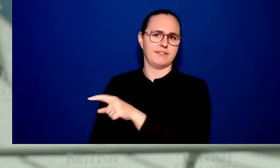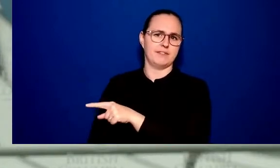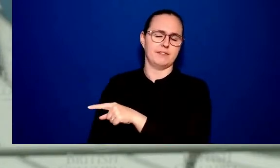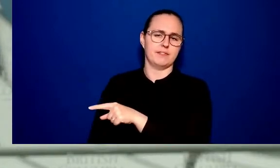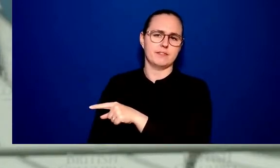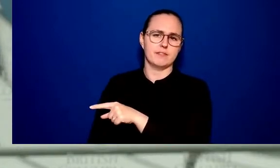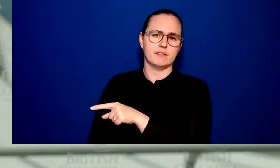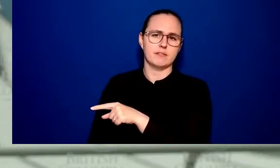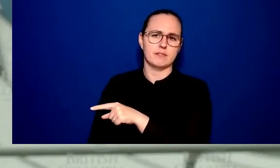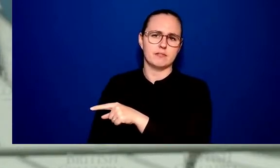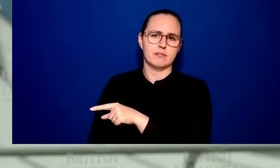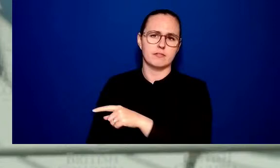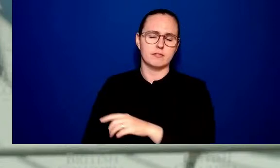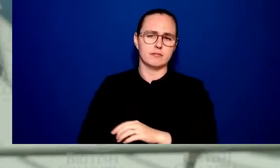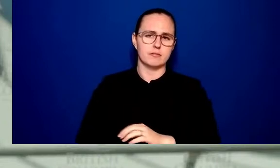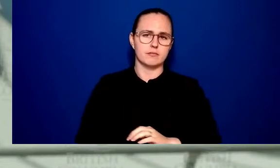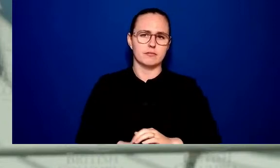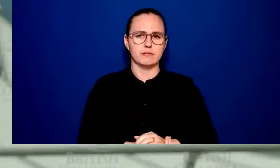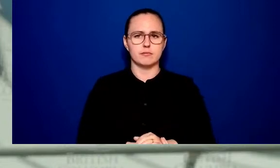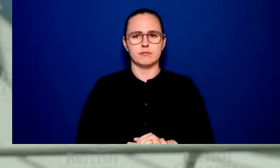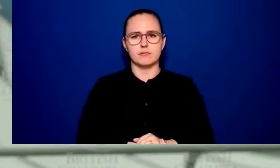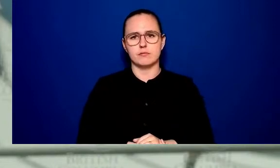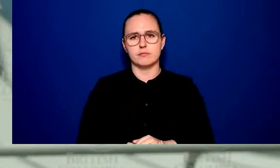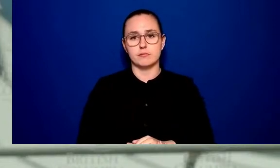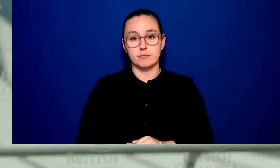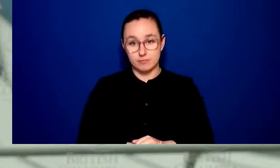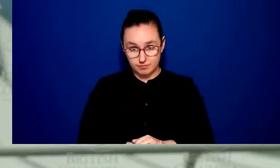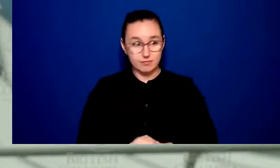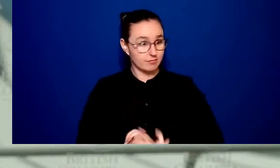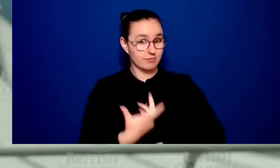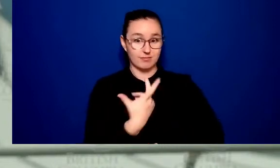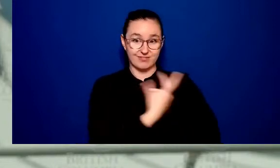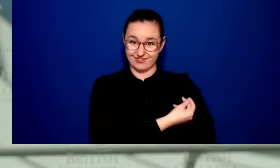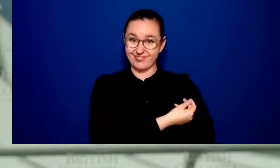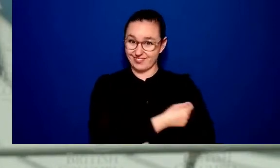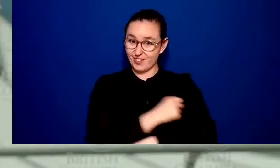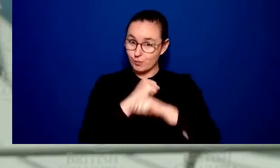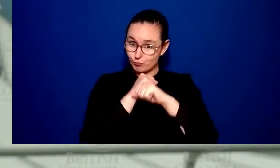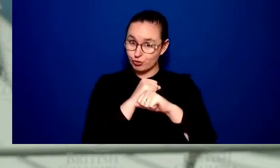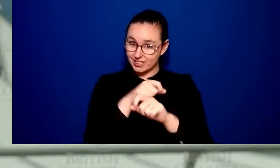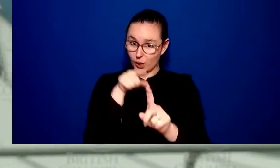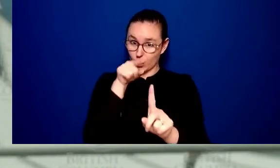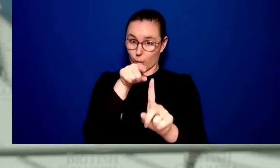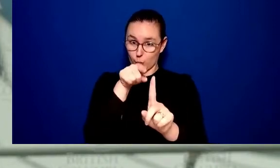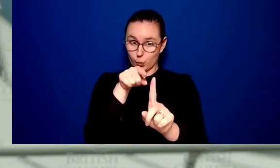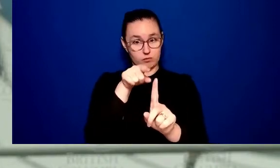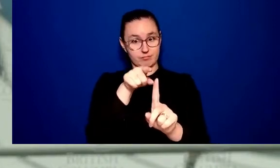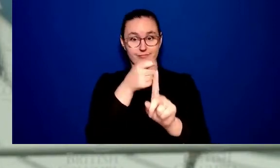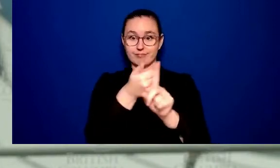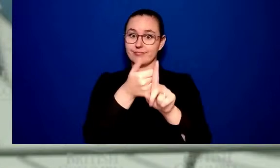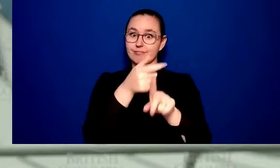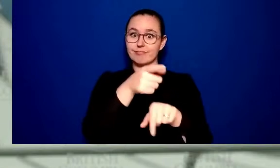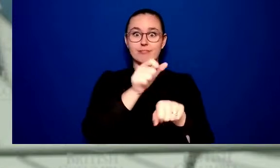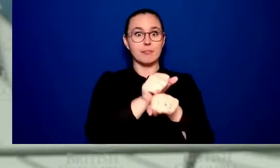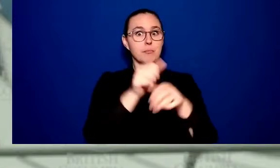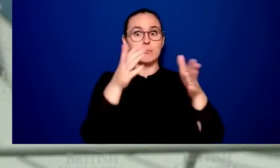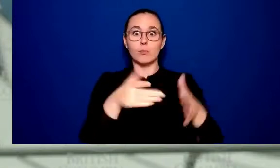a measure that protects you as a health care worker. And keeps